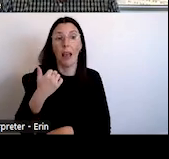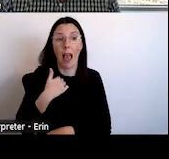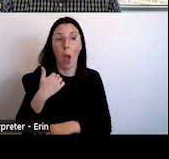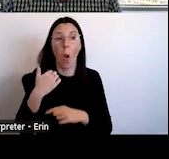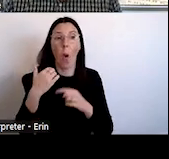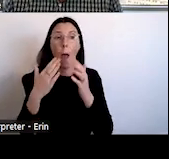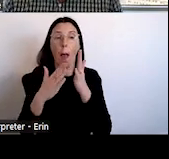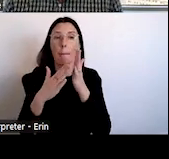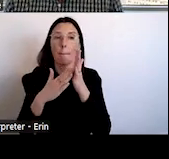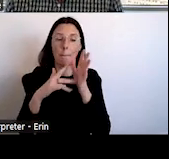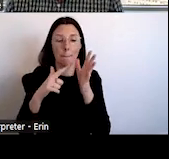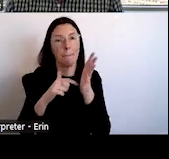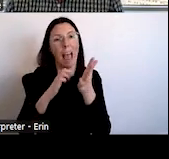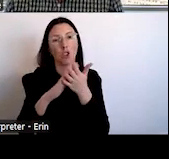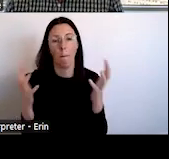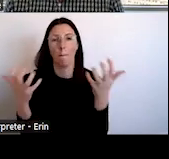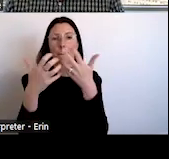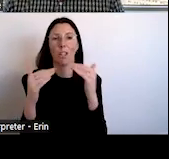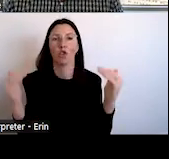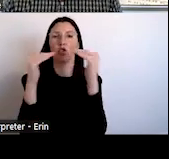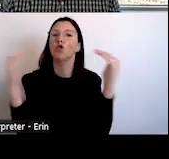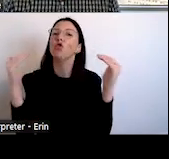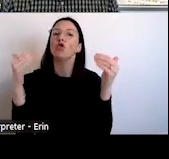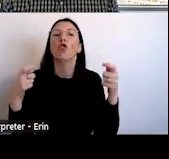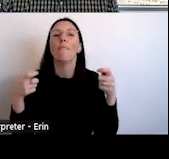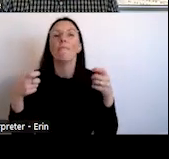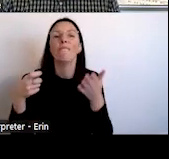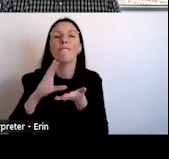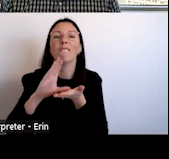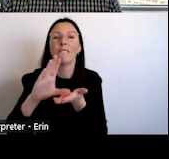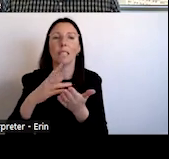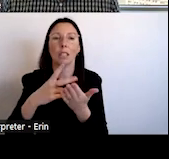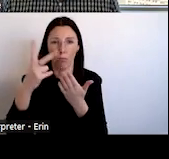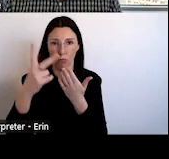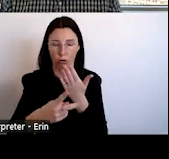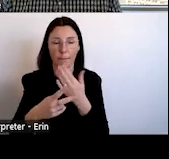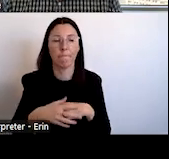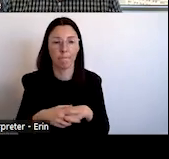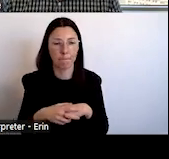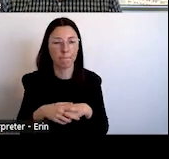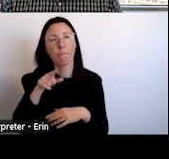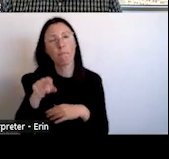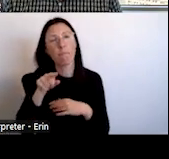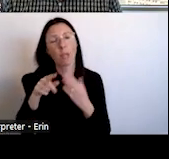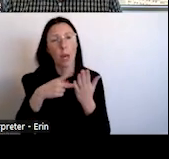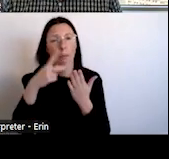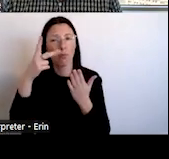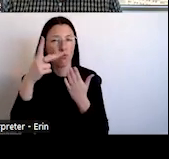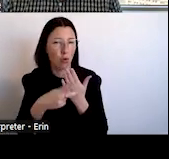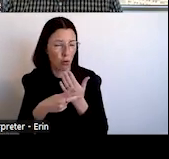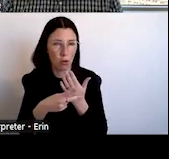for organisations at Creative Australia. It's a program designed primarily for